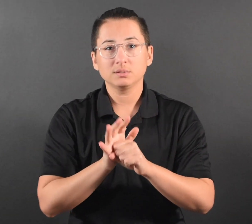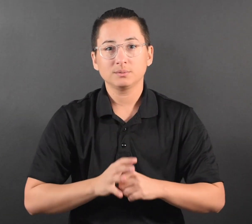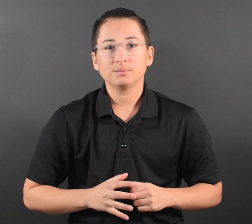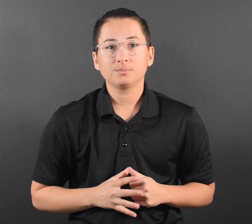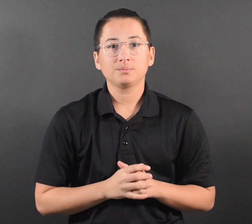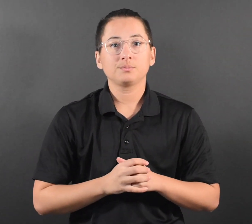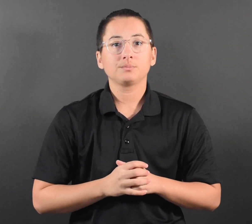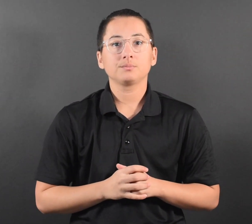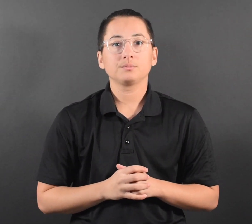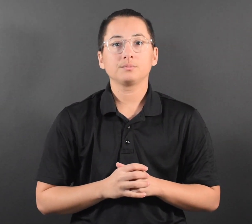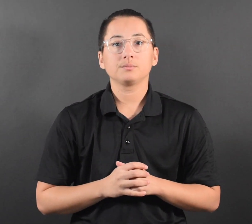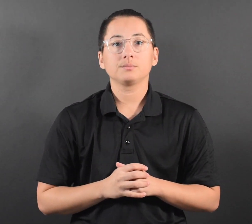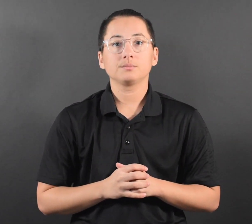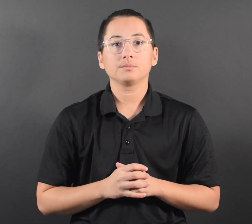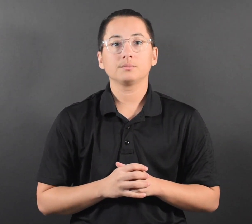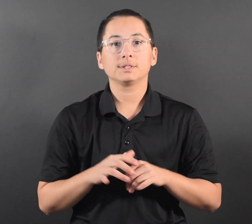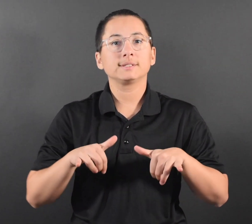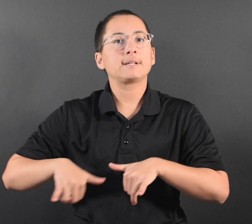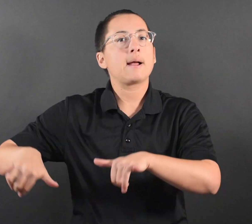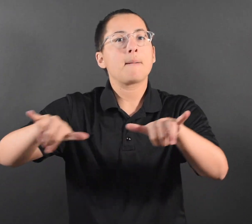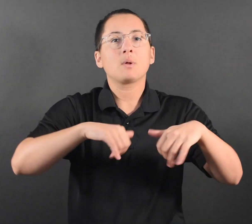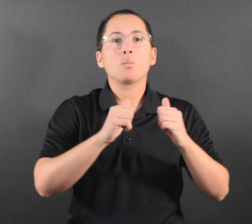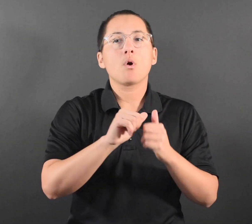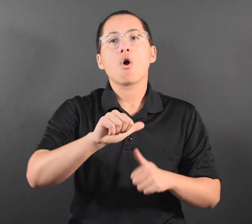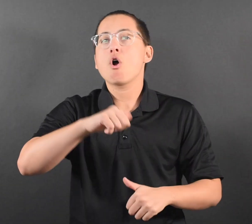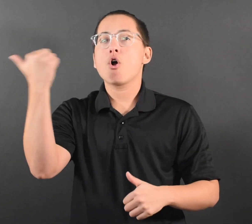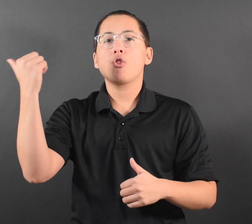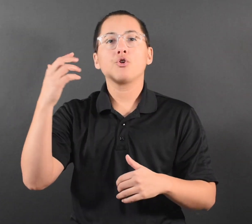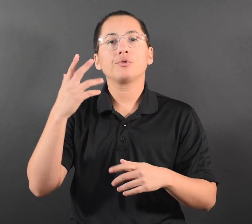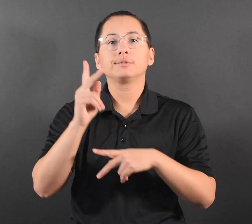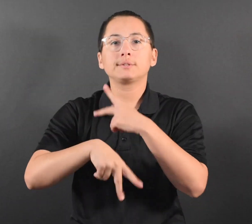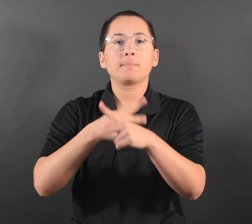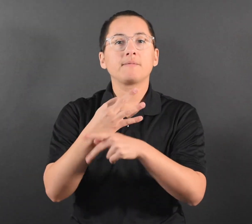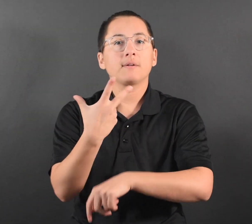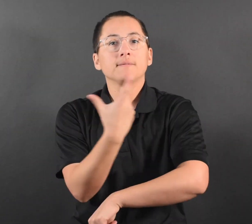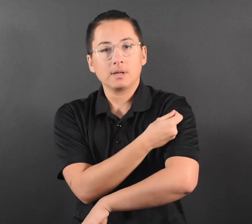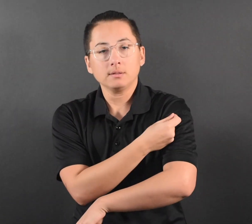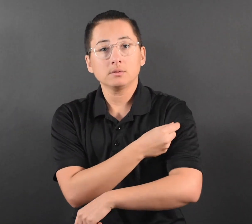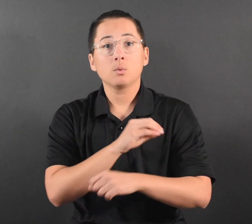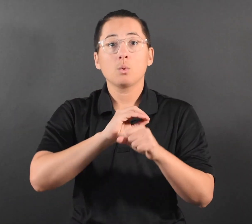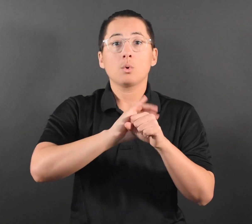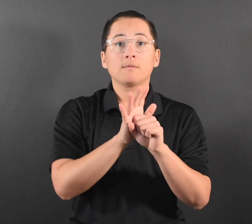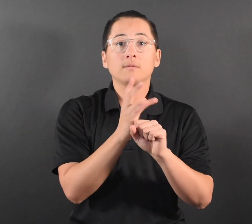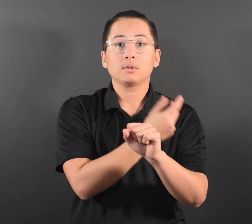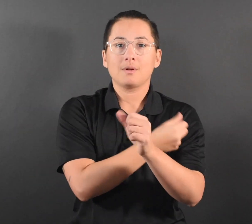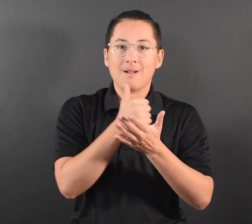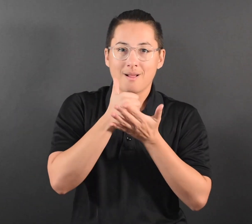COVID-19 vaccines protect against COVID-19 disease. • Like other vaccines, COVID-19